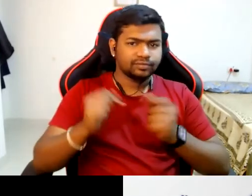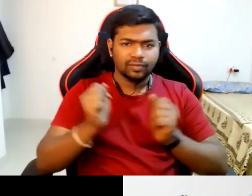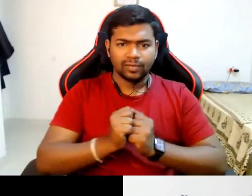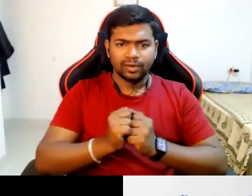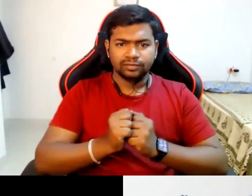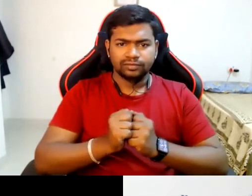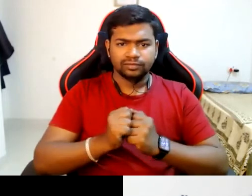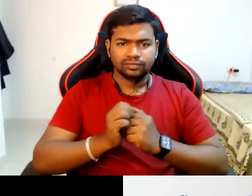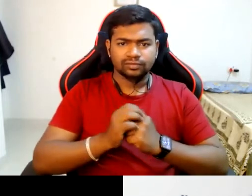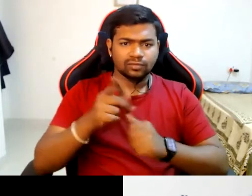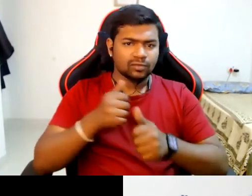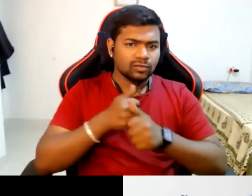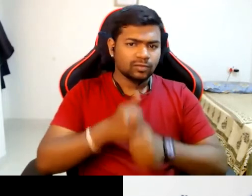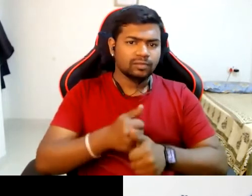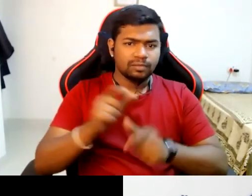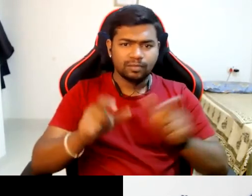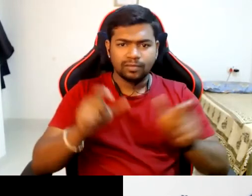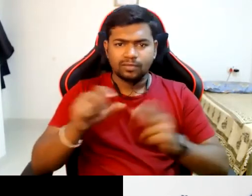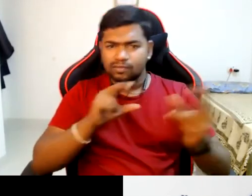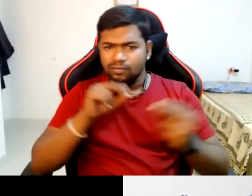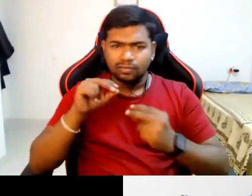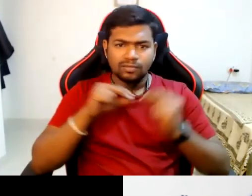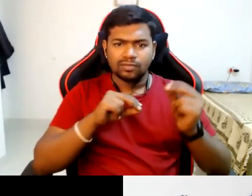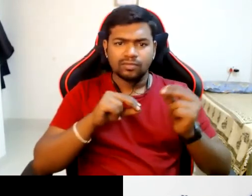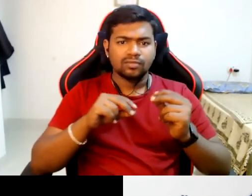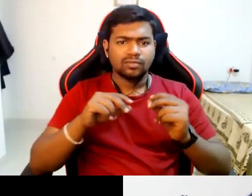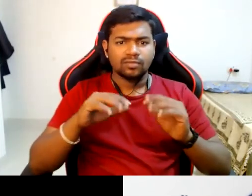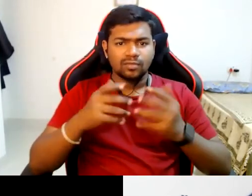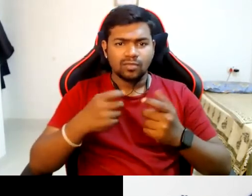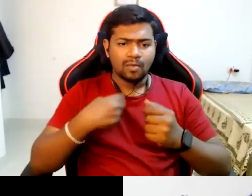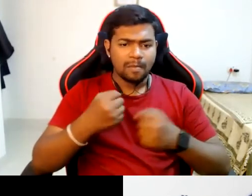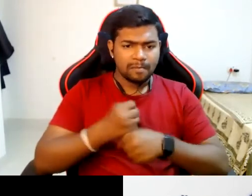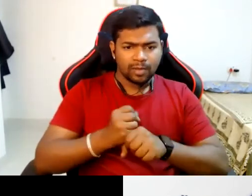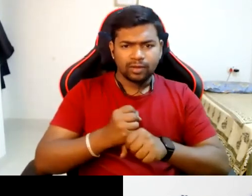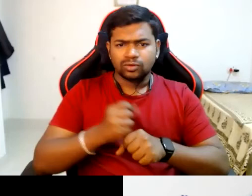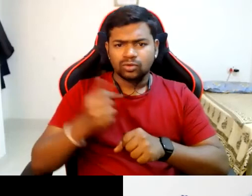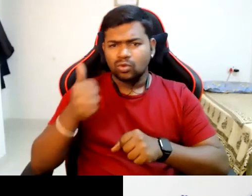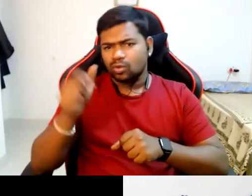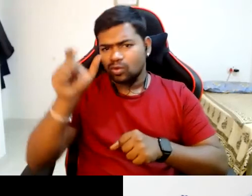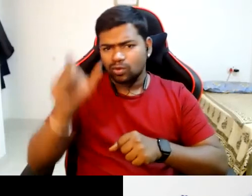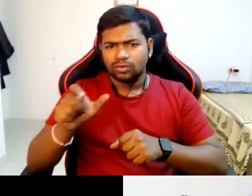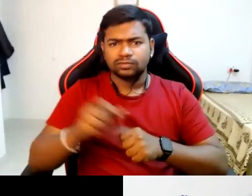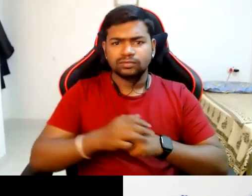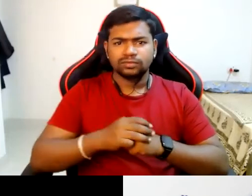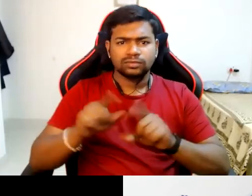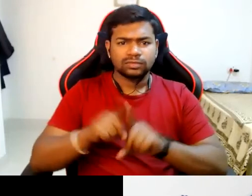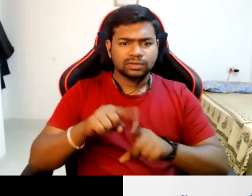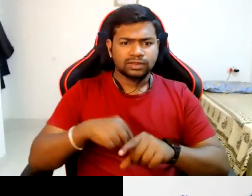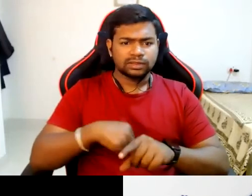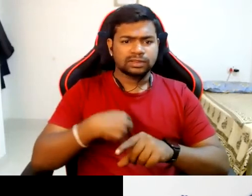other people are speaking out. i would be a good doctor or not. or what if I end up harming a patient or.